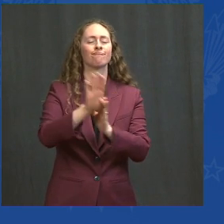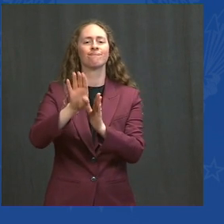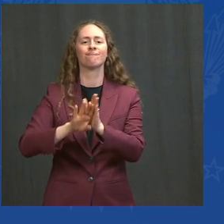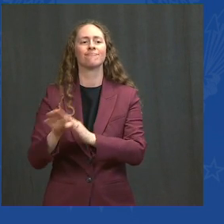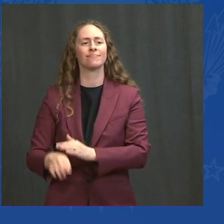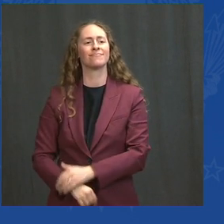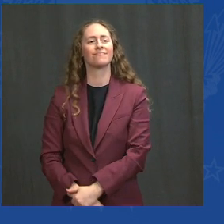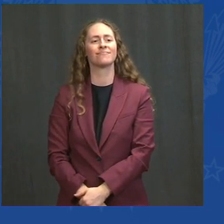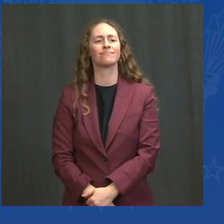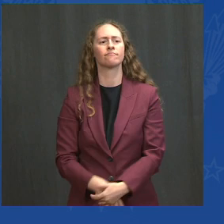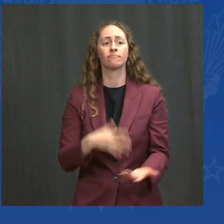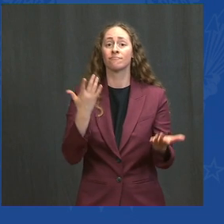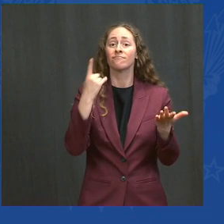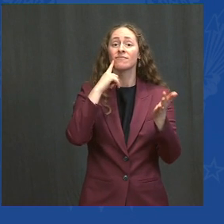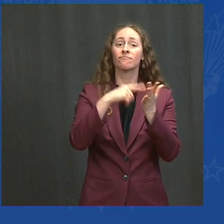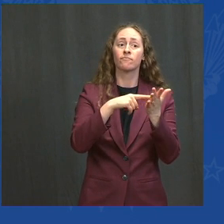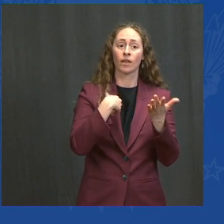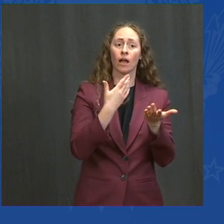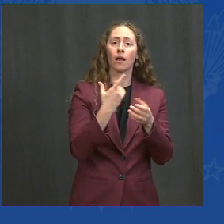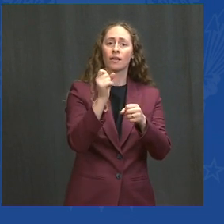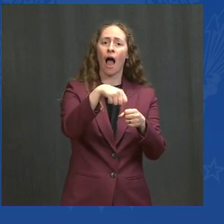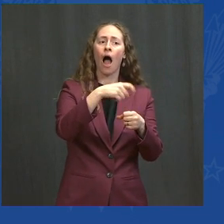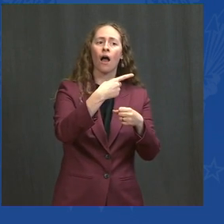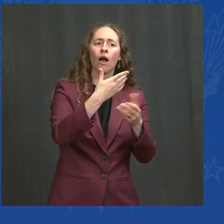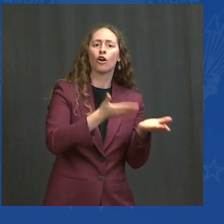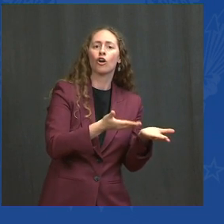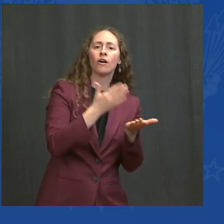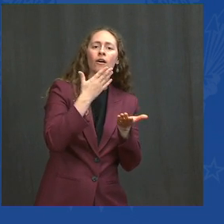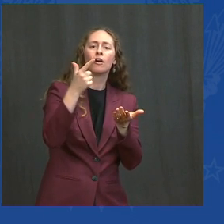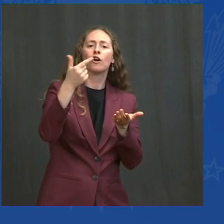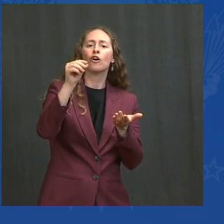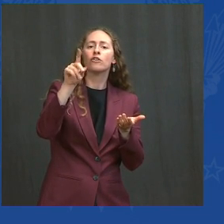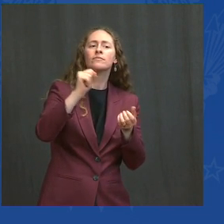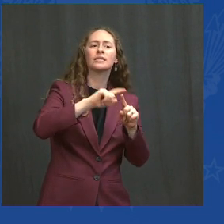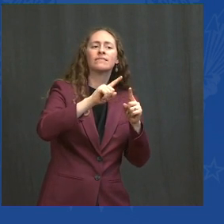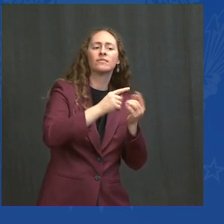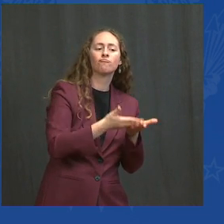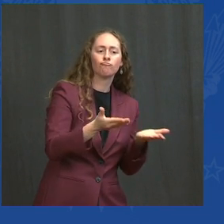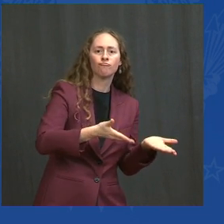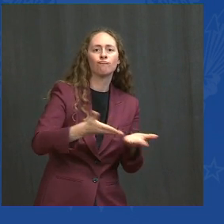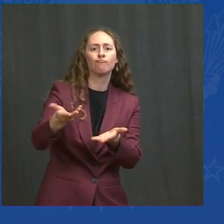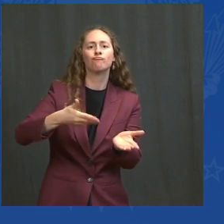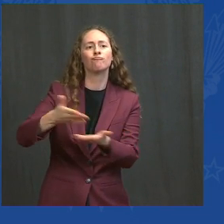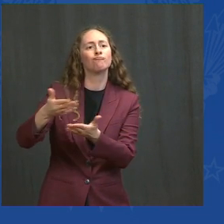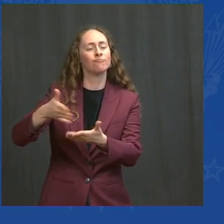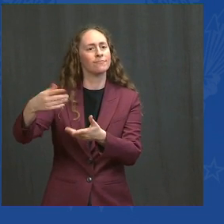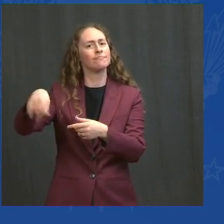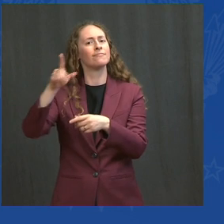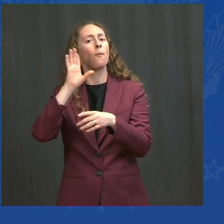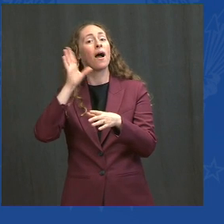to more easily access job opportunities. But the reason this agreement matters so much -- it's about what it represents.